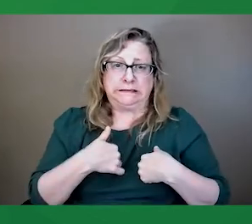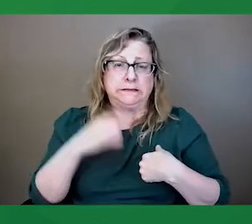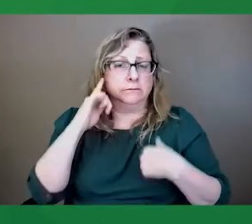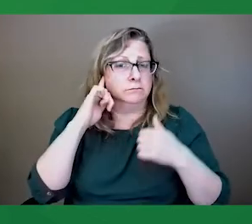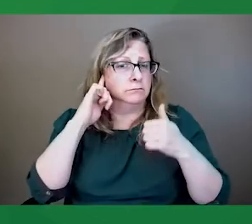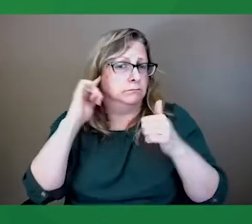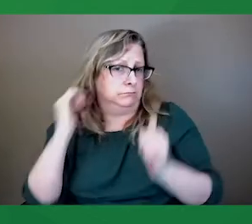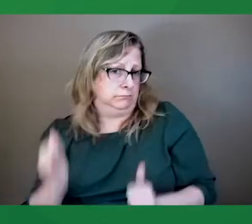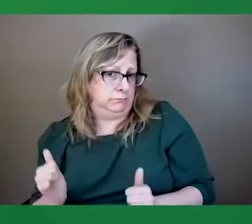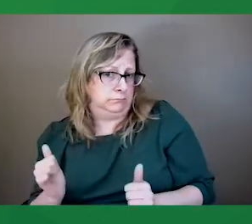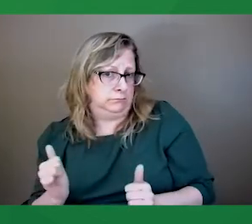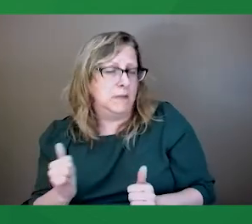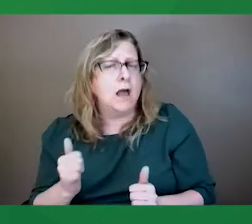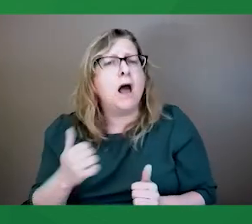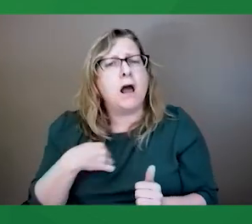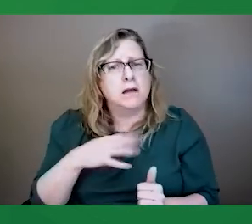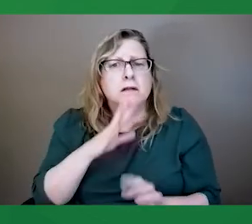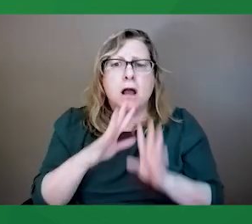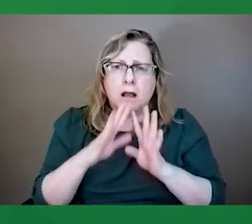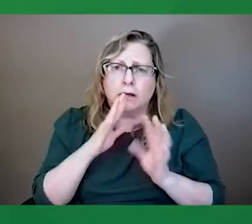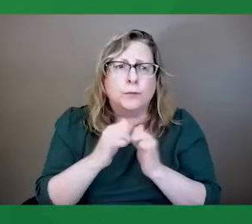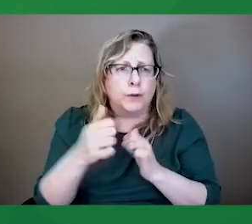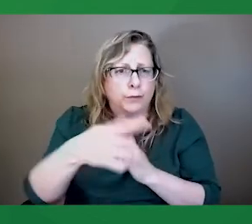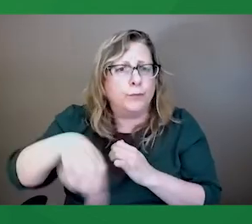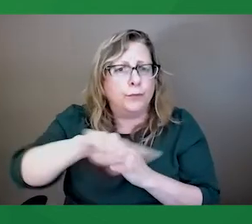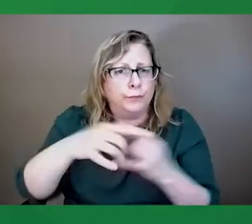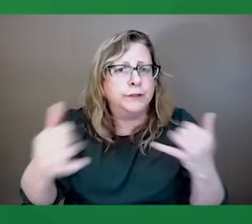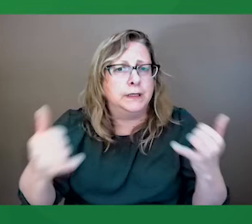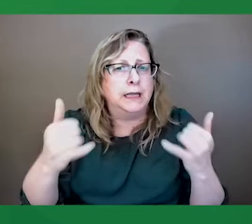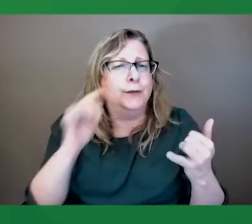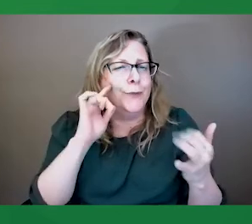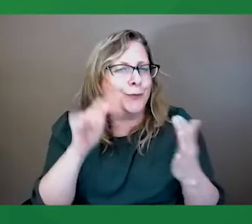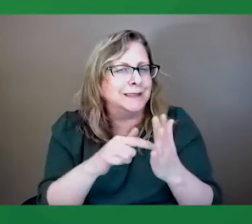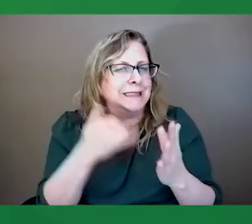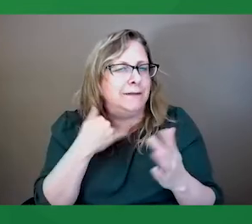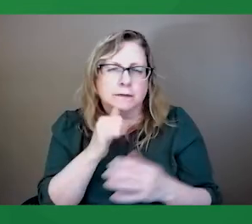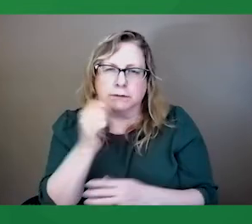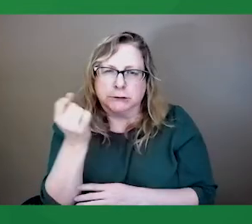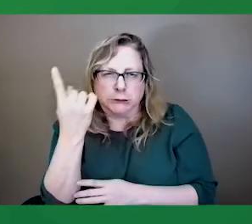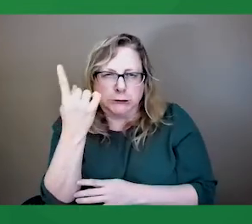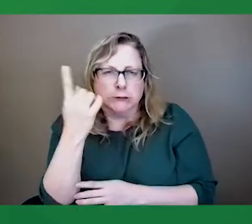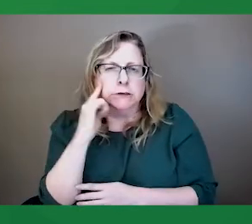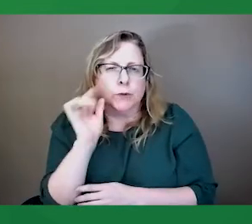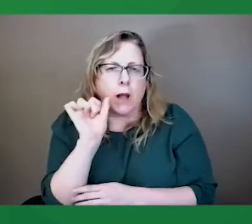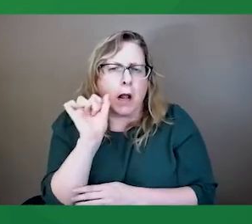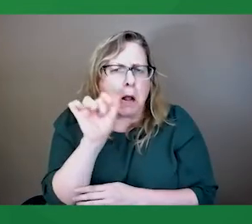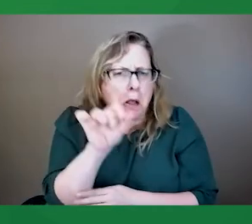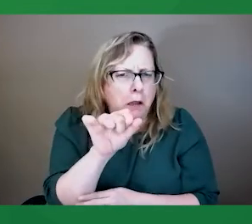and you might notice when I can't understand what you're saying I might lean in, or I might tilt my head, huh?